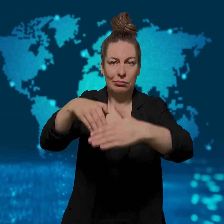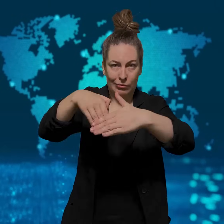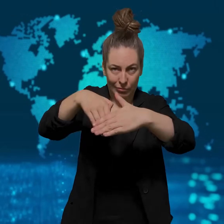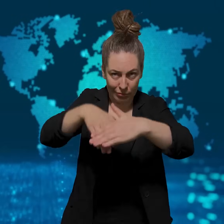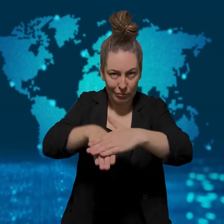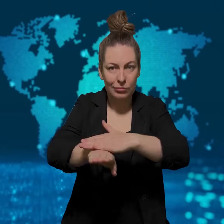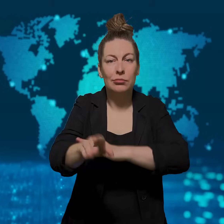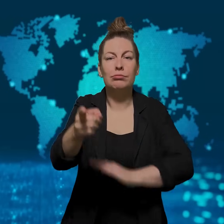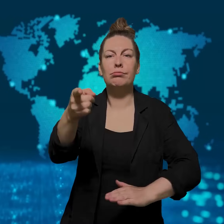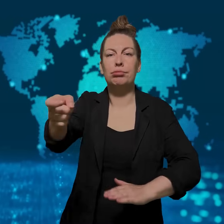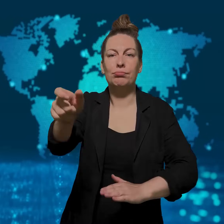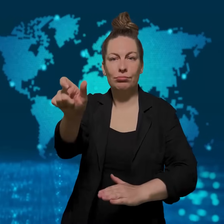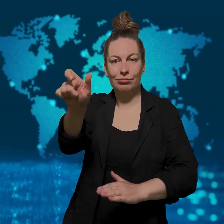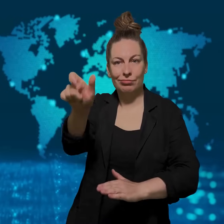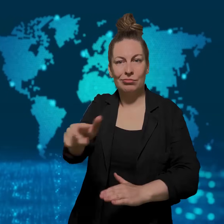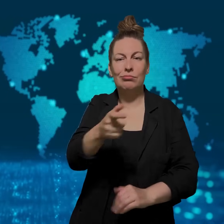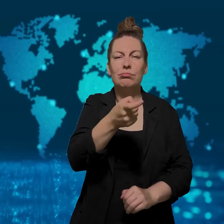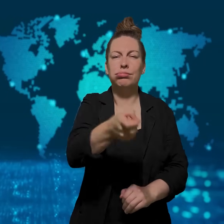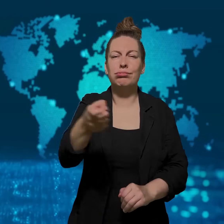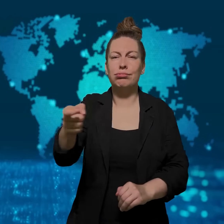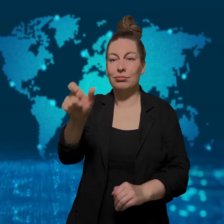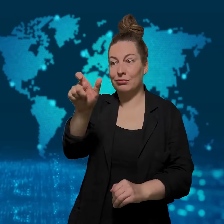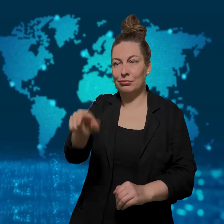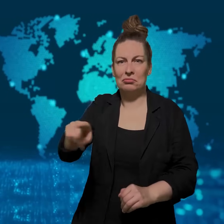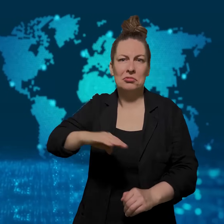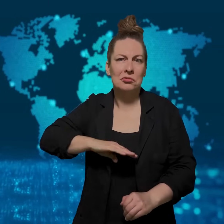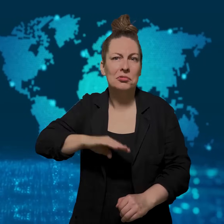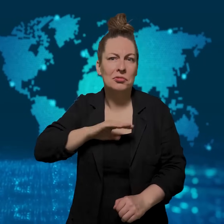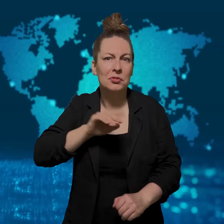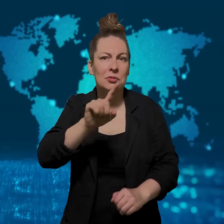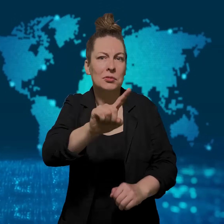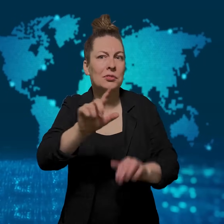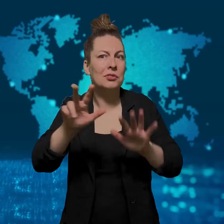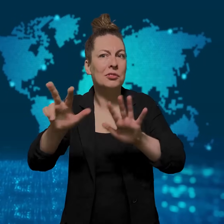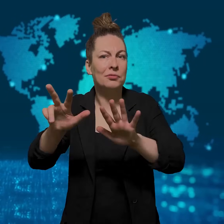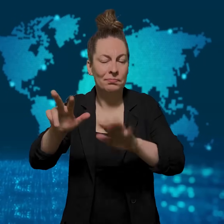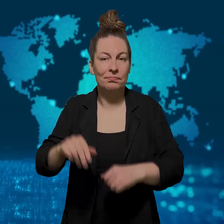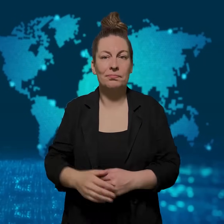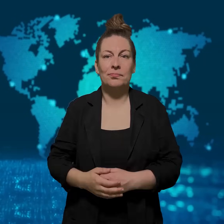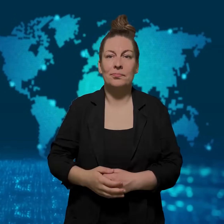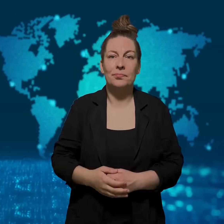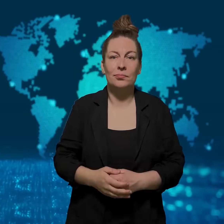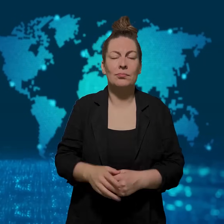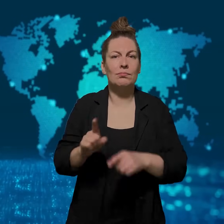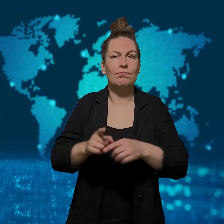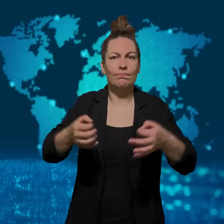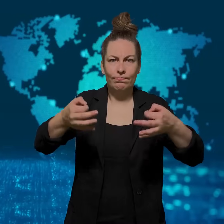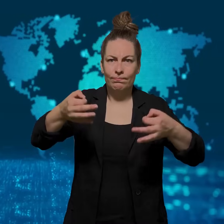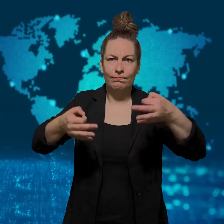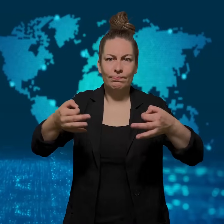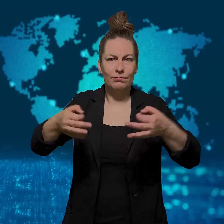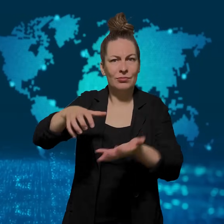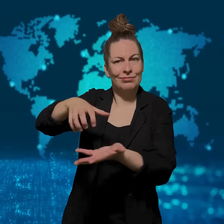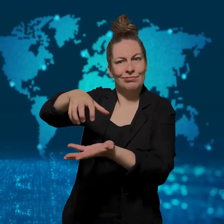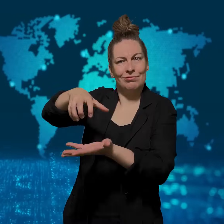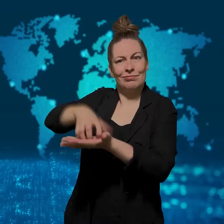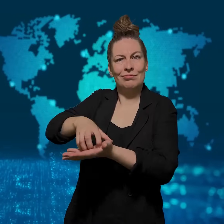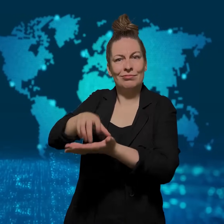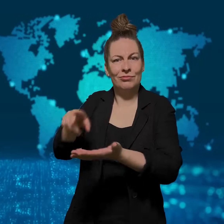and killed the 18-year-old shooter.